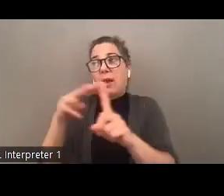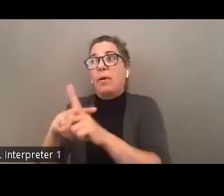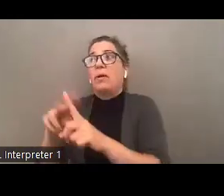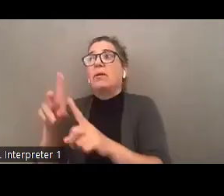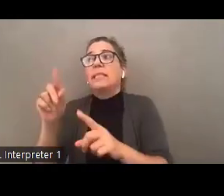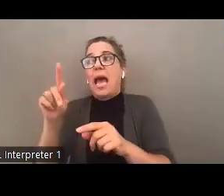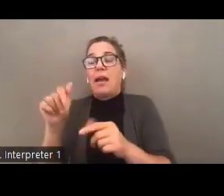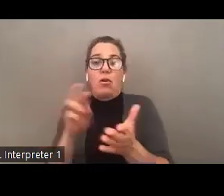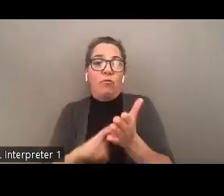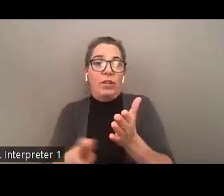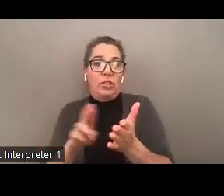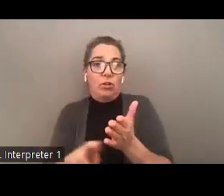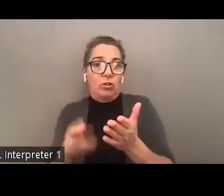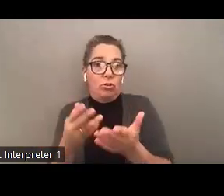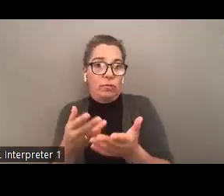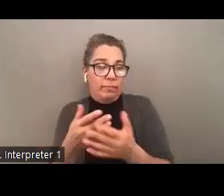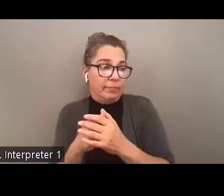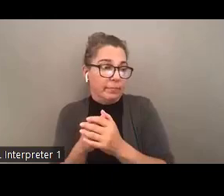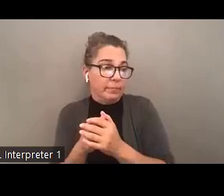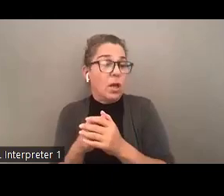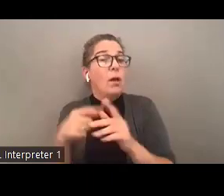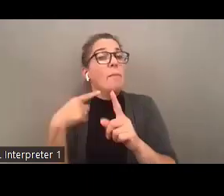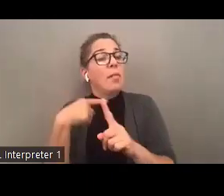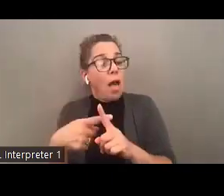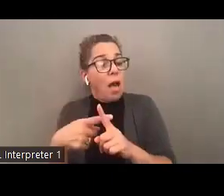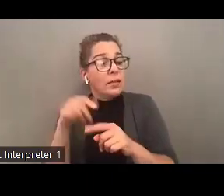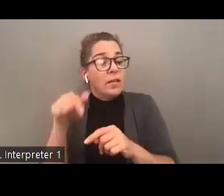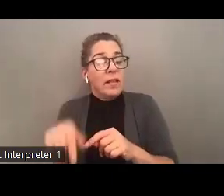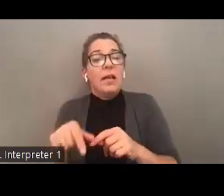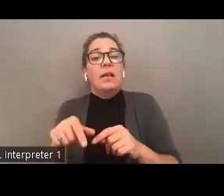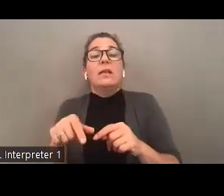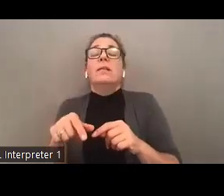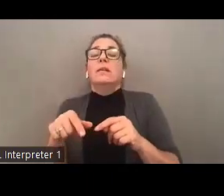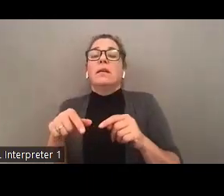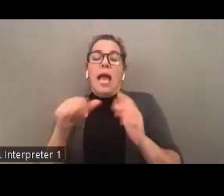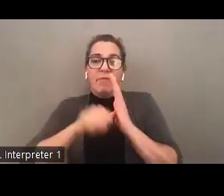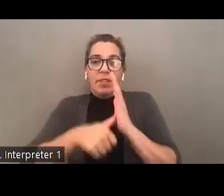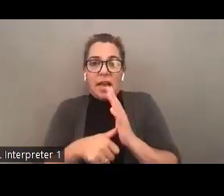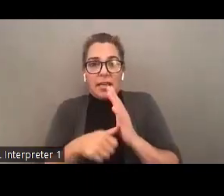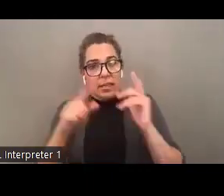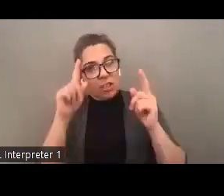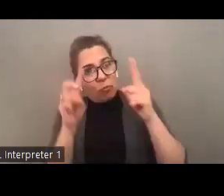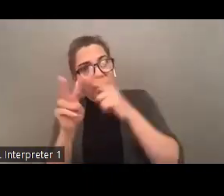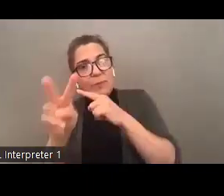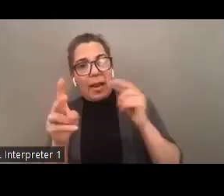In general, the policy emphasizes prospective planning and researchers should plan for how they will manage